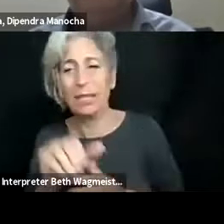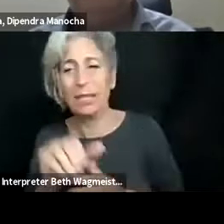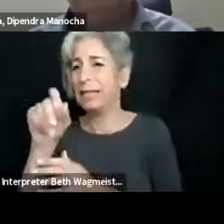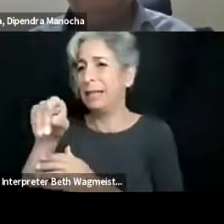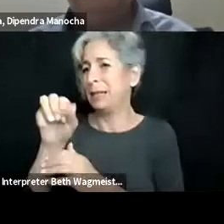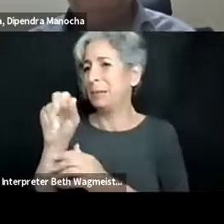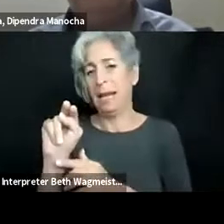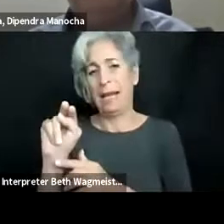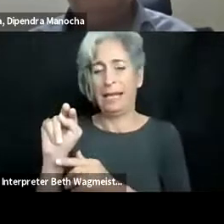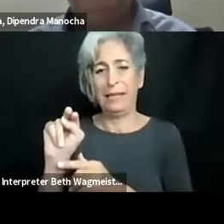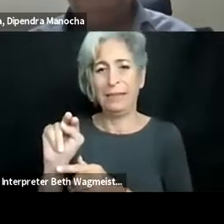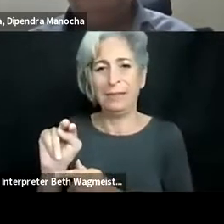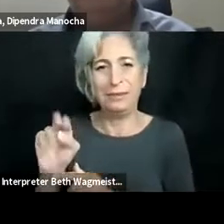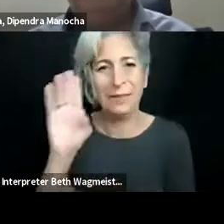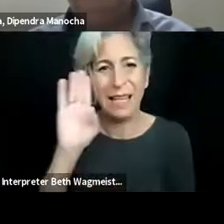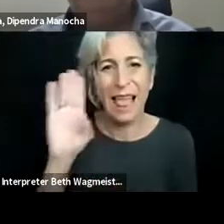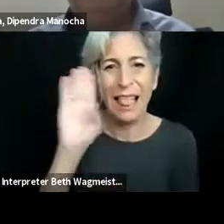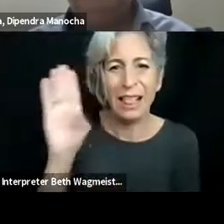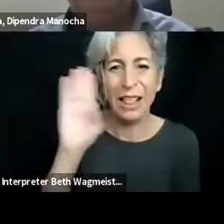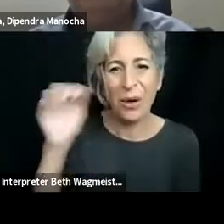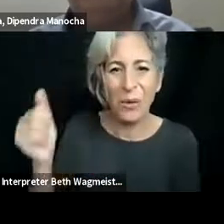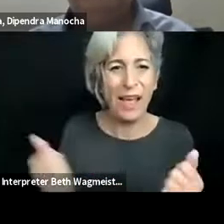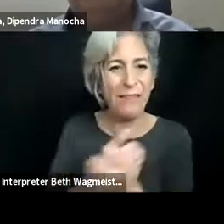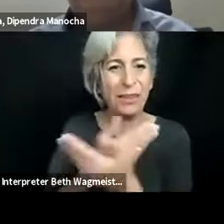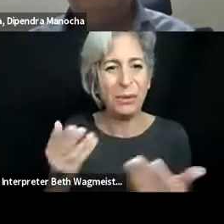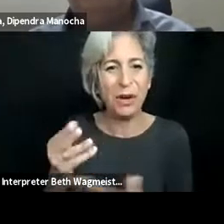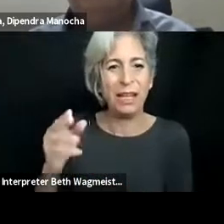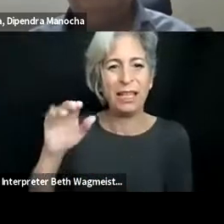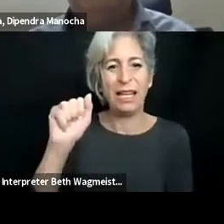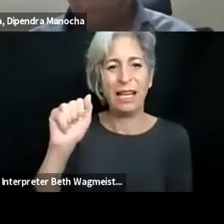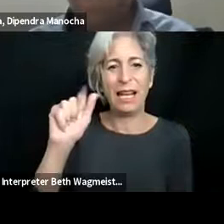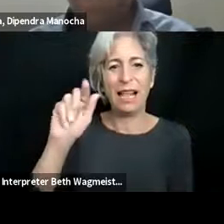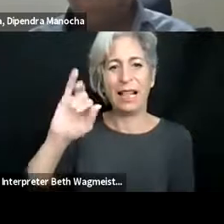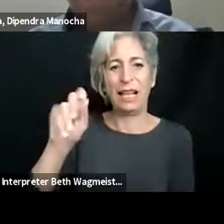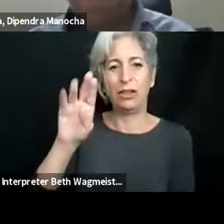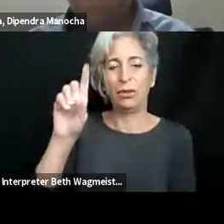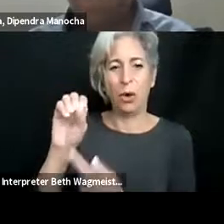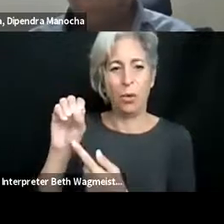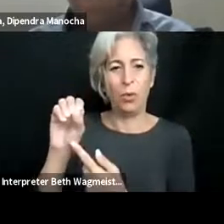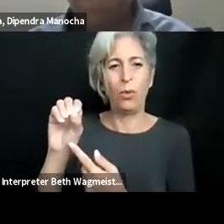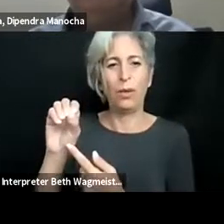Thank you. My name is Alejandro Rodribuez Ascaso, I'm